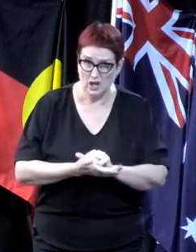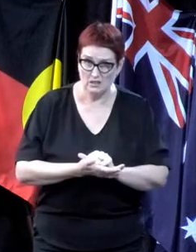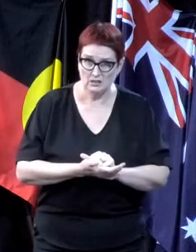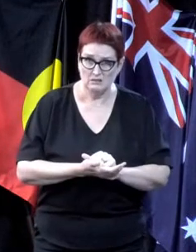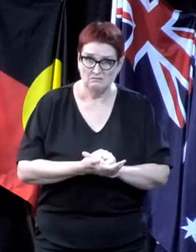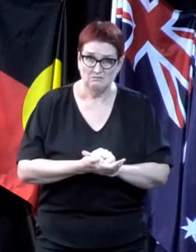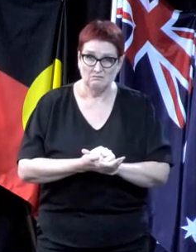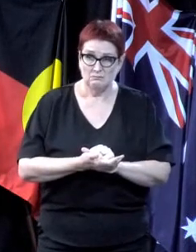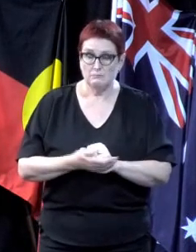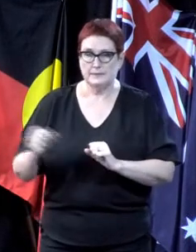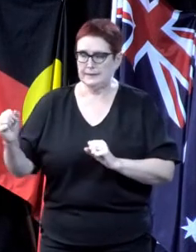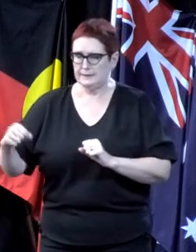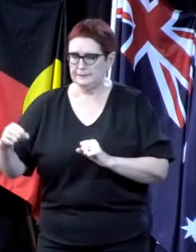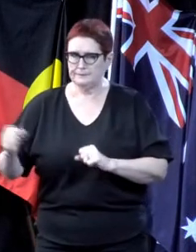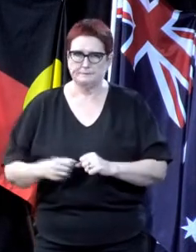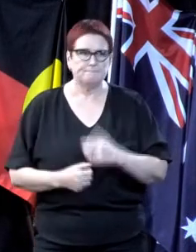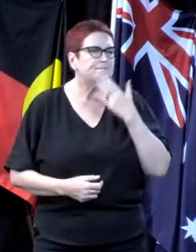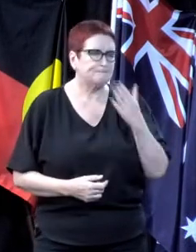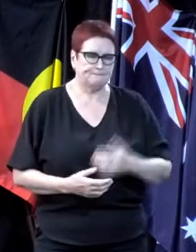Is that correct? Yes. DR MELLIFONT: OK, thank you.